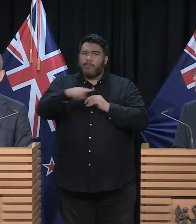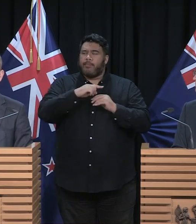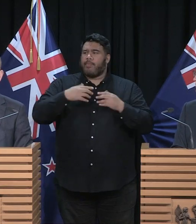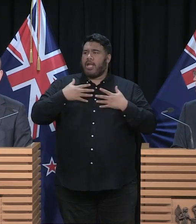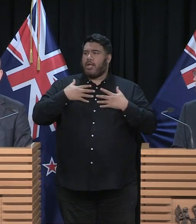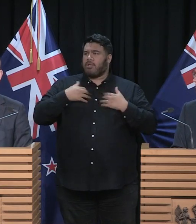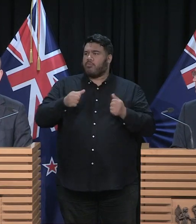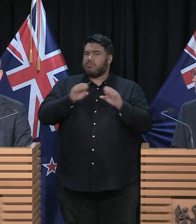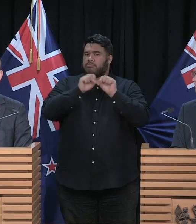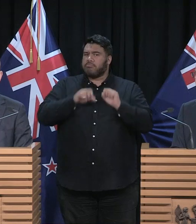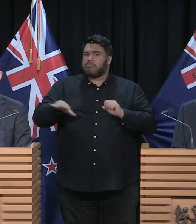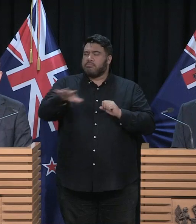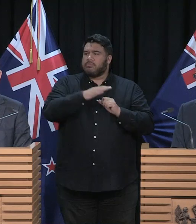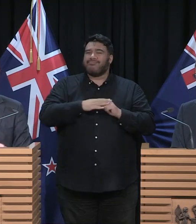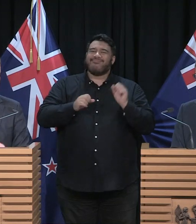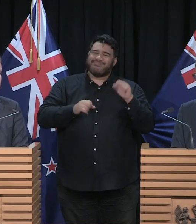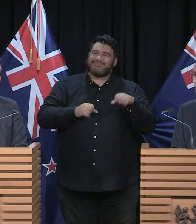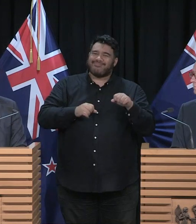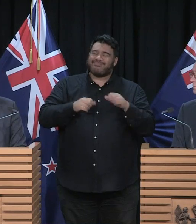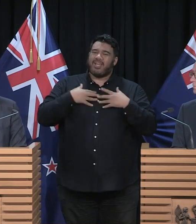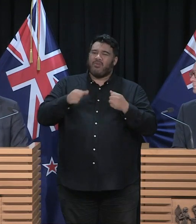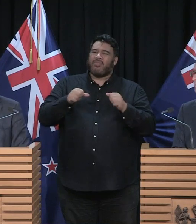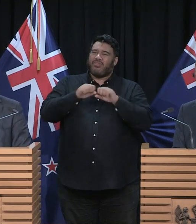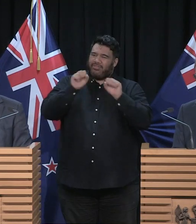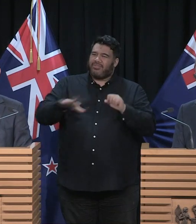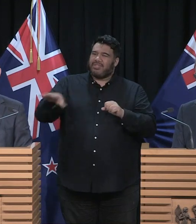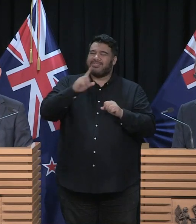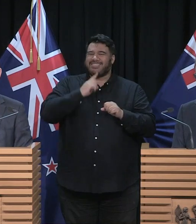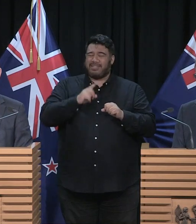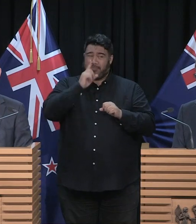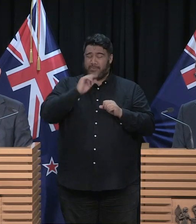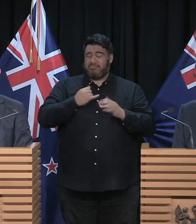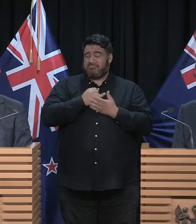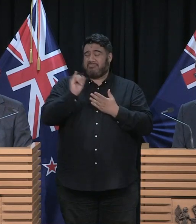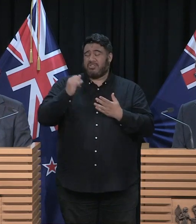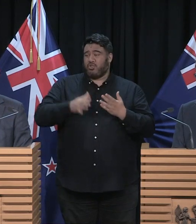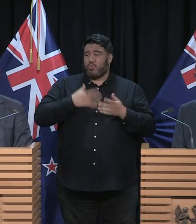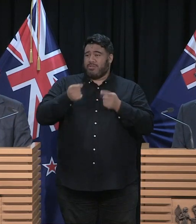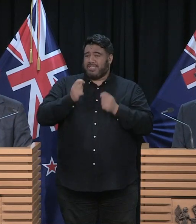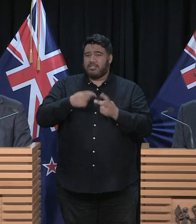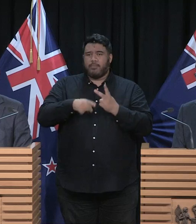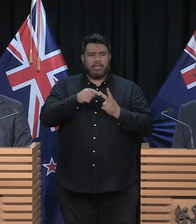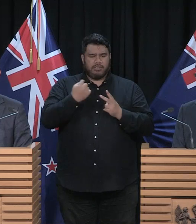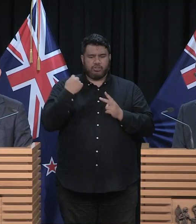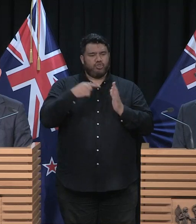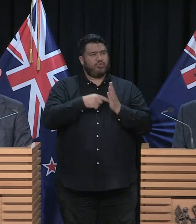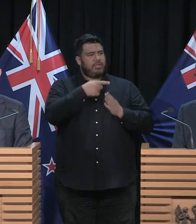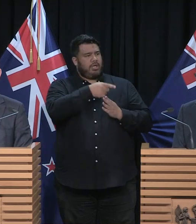do you have evidence of that other than anecdotally? That's what we're hearing from the sector. Certainly I've heard that directly from